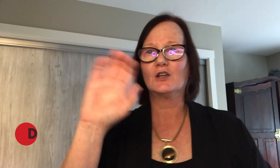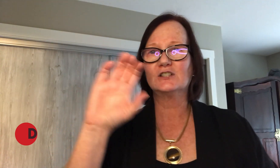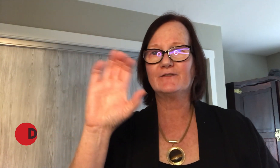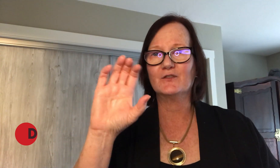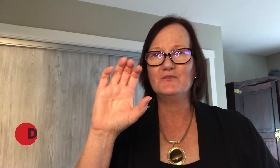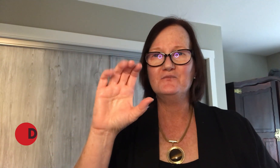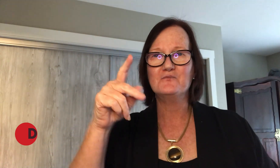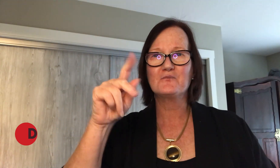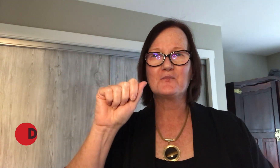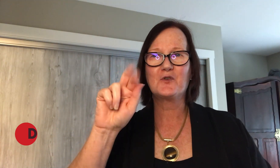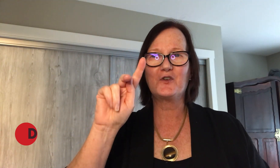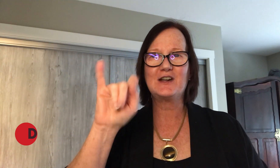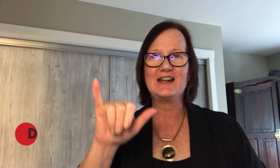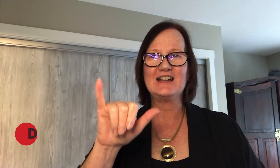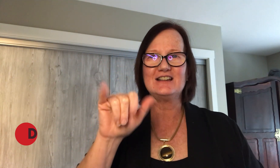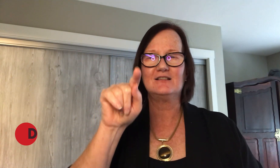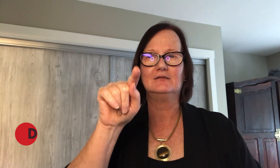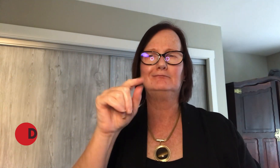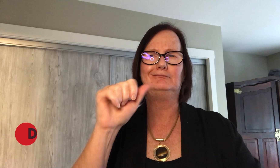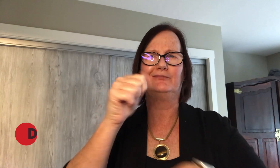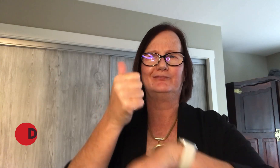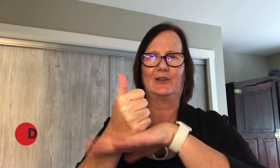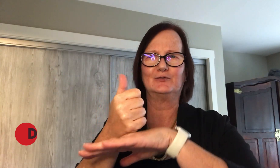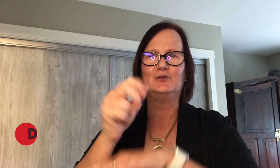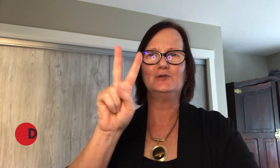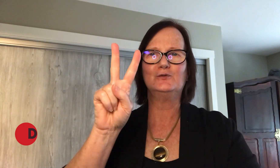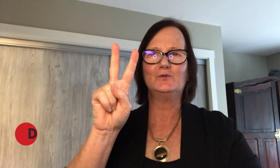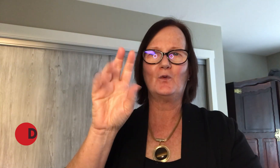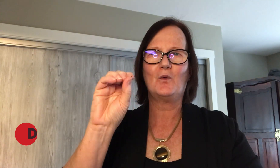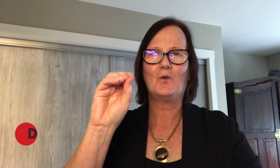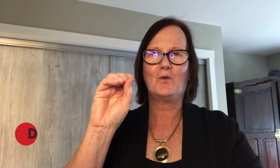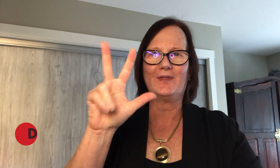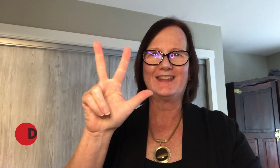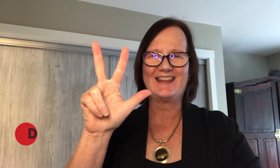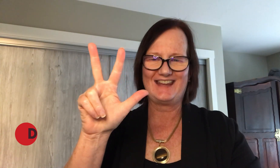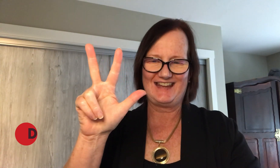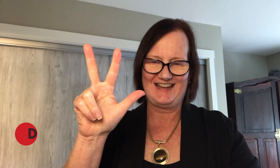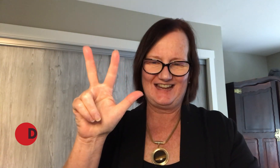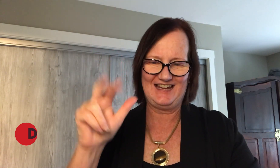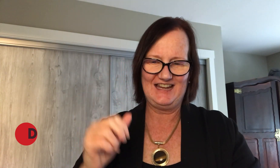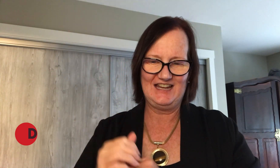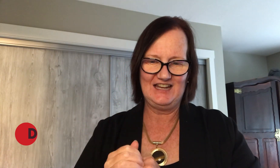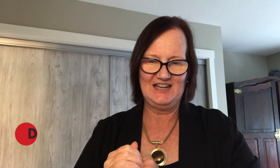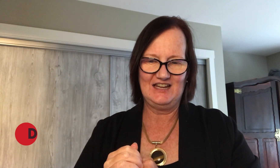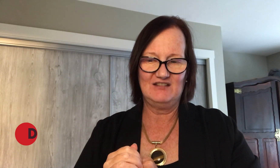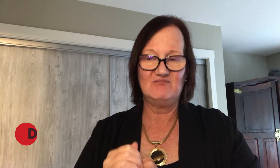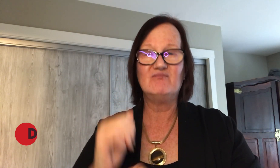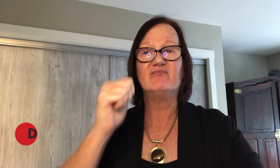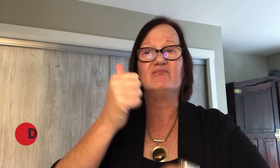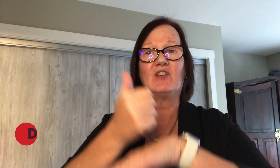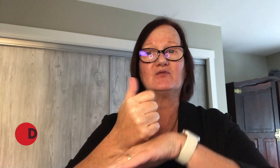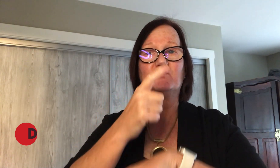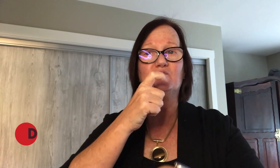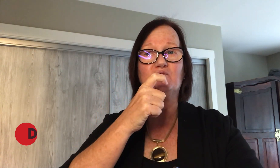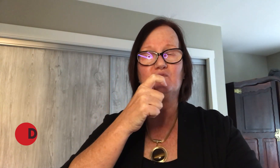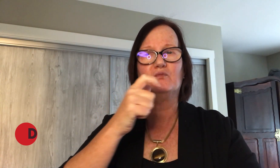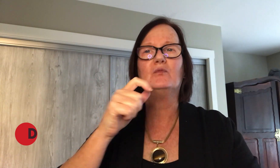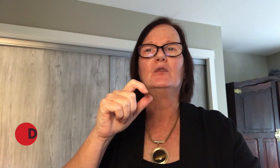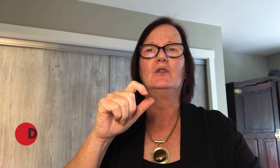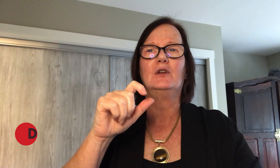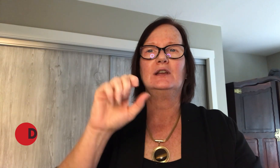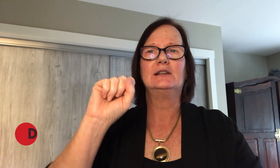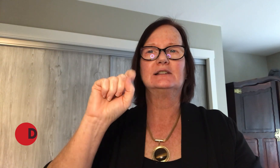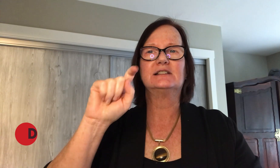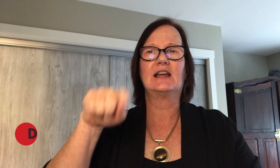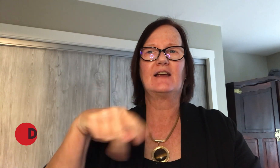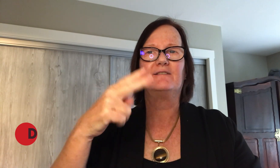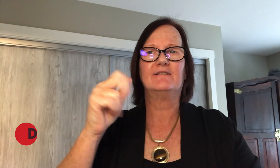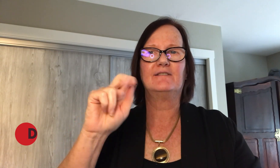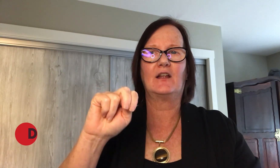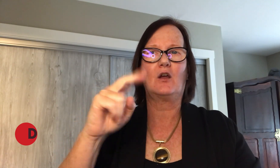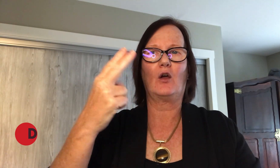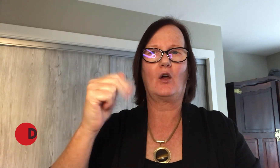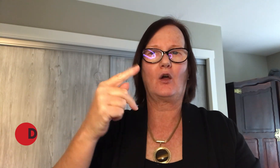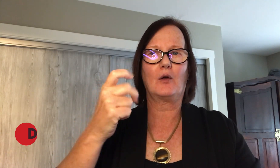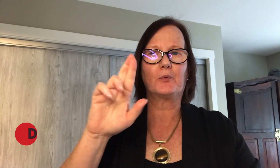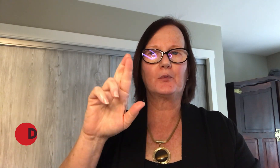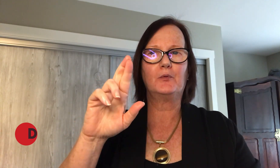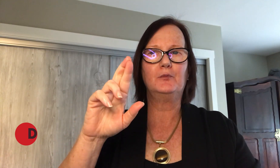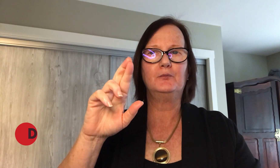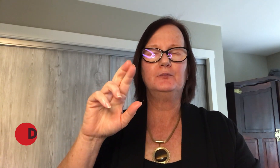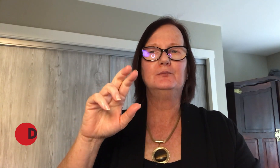The Conservatives Party was founded in 2003 by Stephen Harper and Peter MacKay.